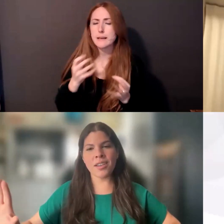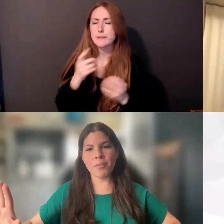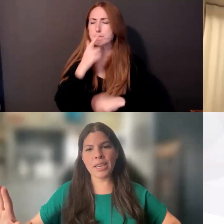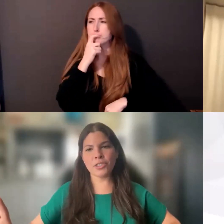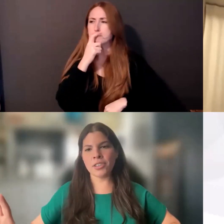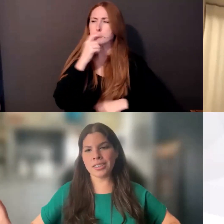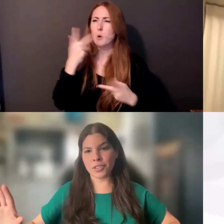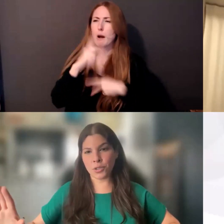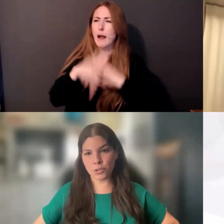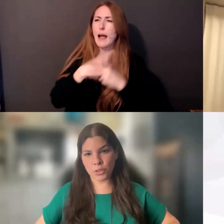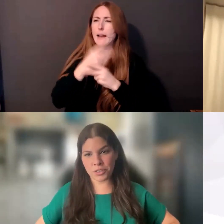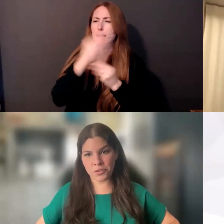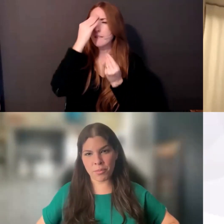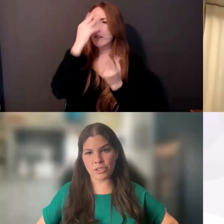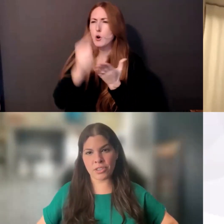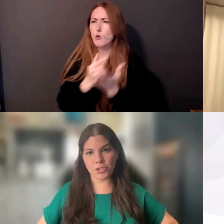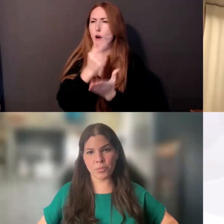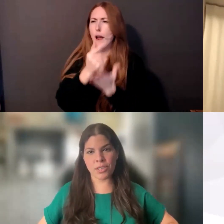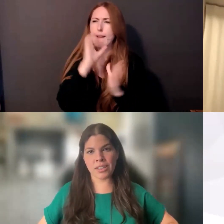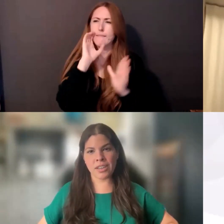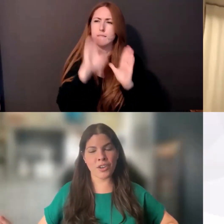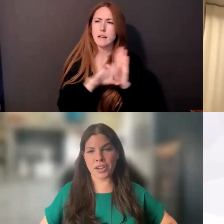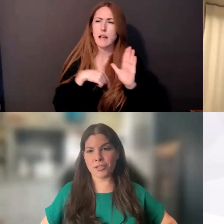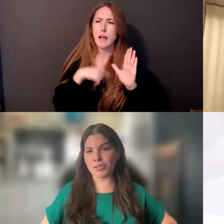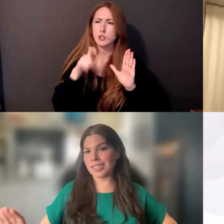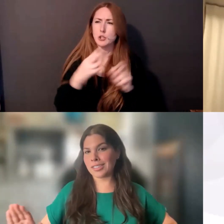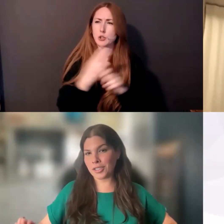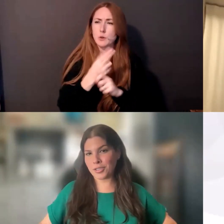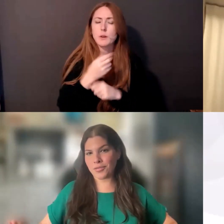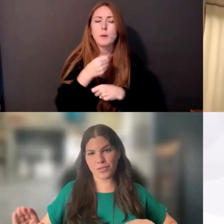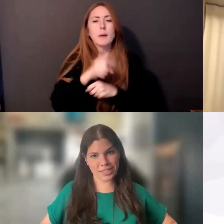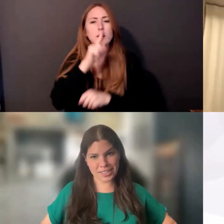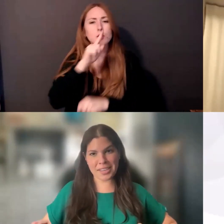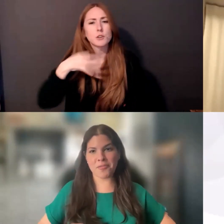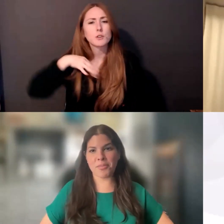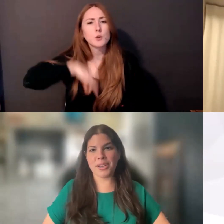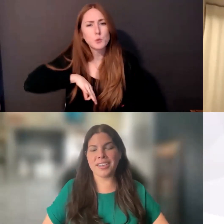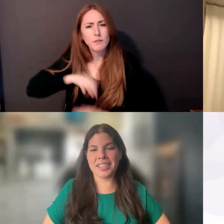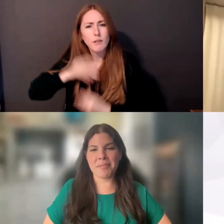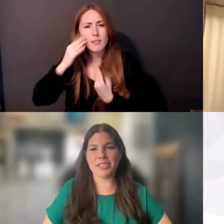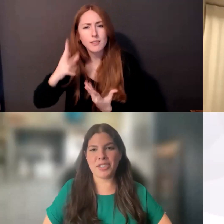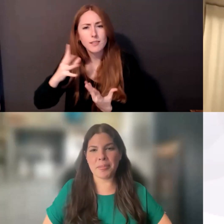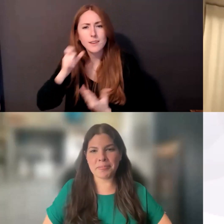make sure it's useful information that you're putting there. You're not using it just for the sake of putting an image up.